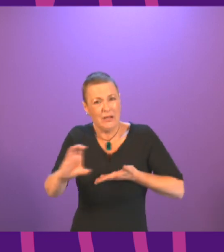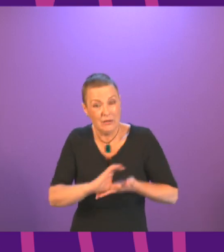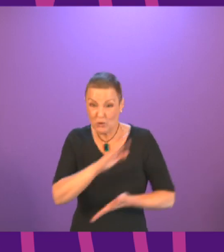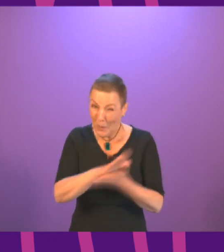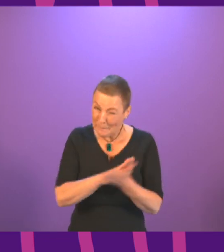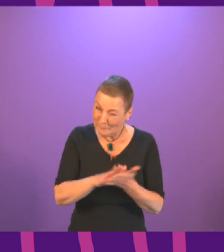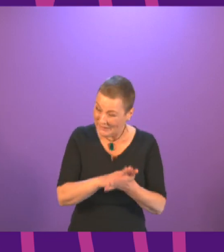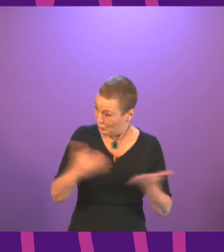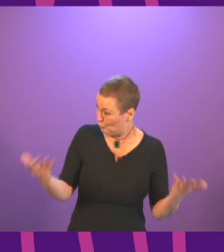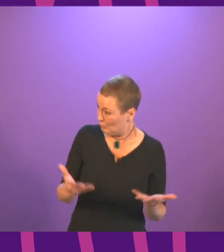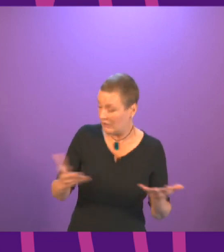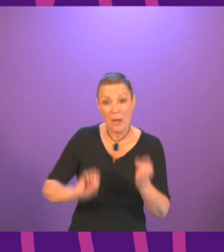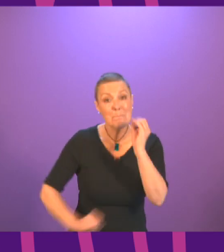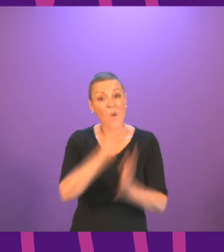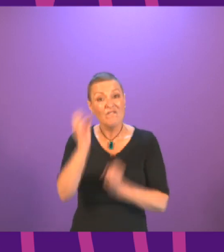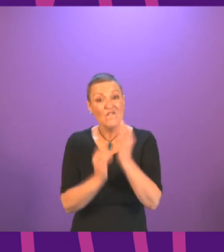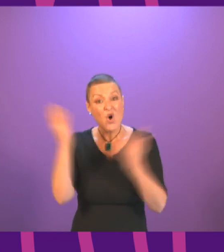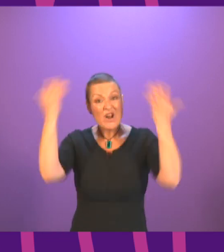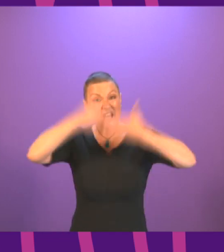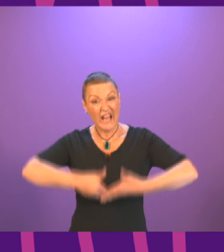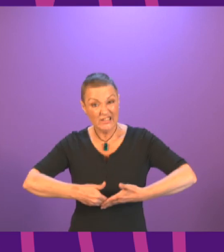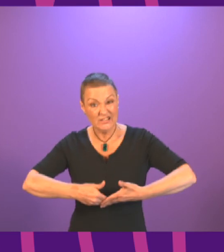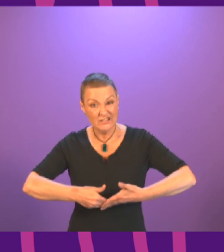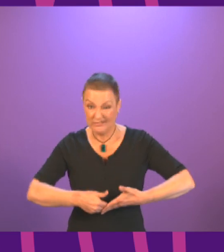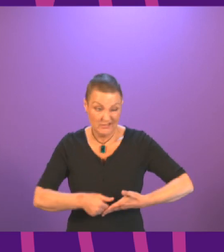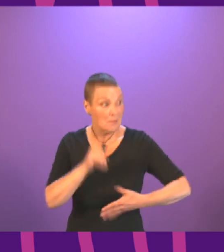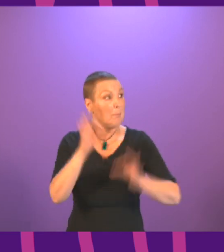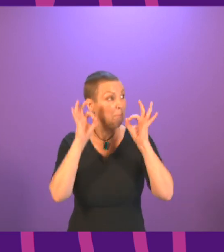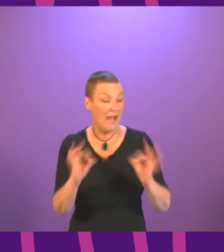night, that Tory credibility on the Scottish economy has gone up in smoke?